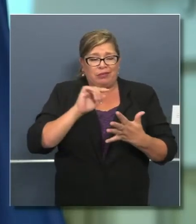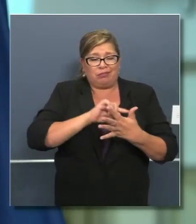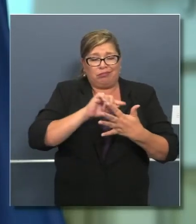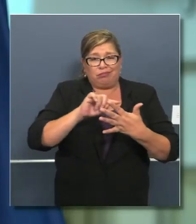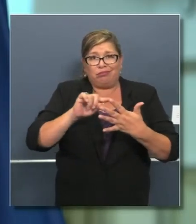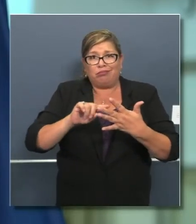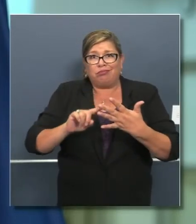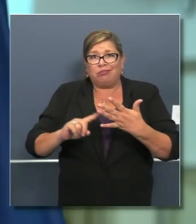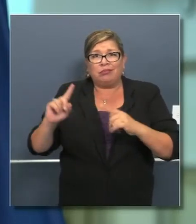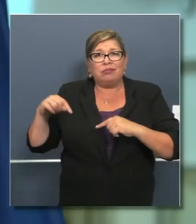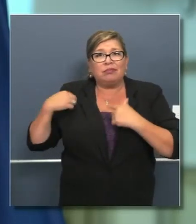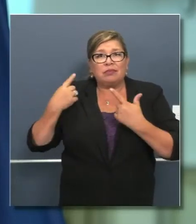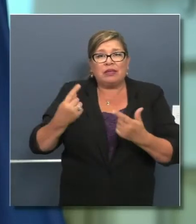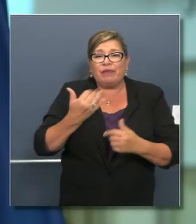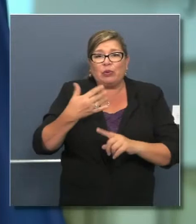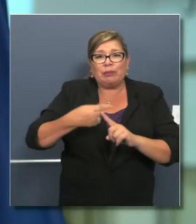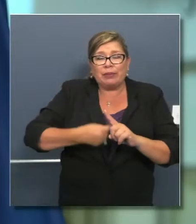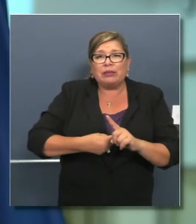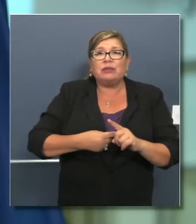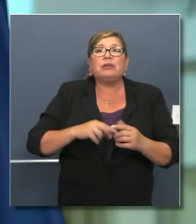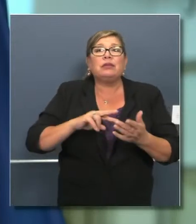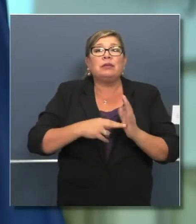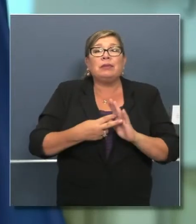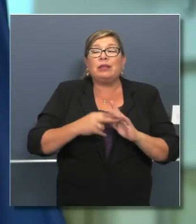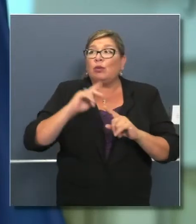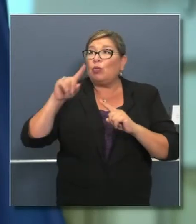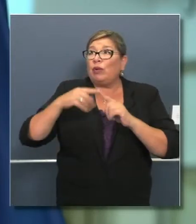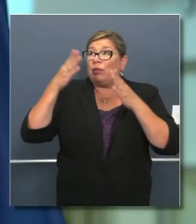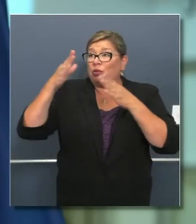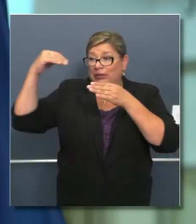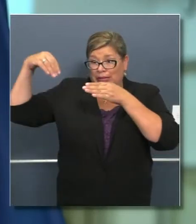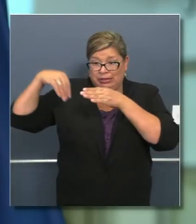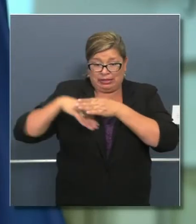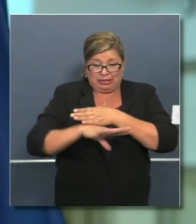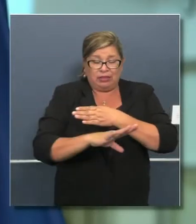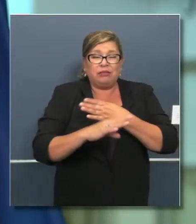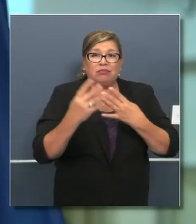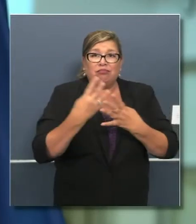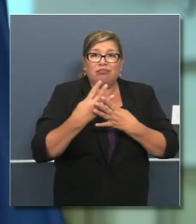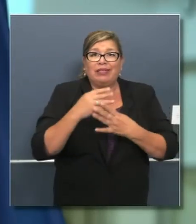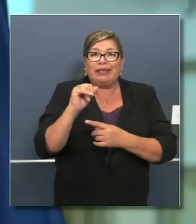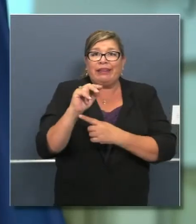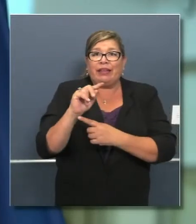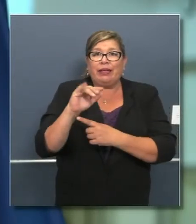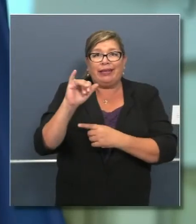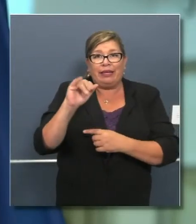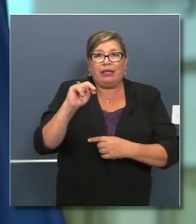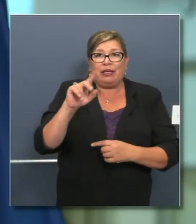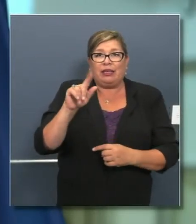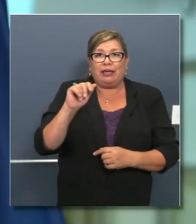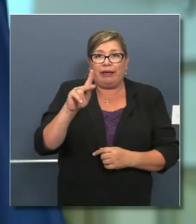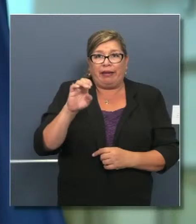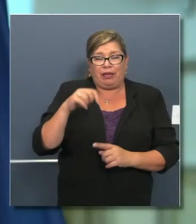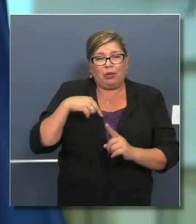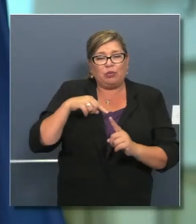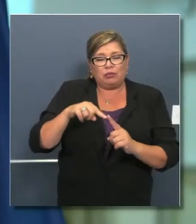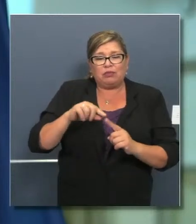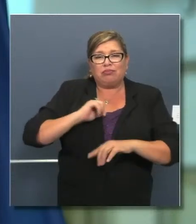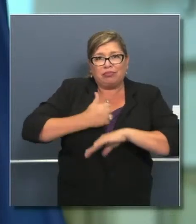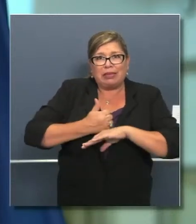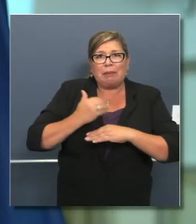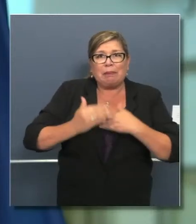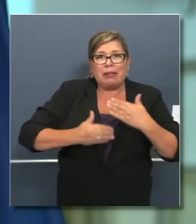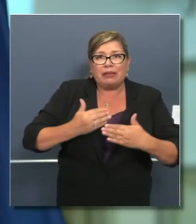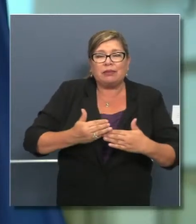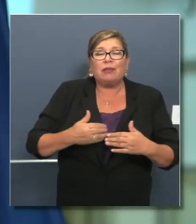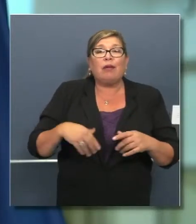of months on the intake side and as you referenced we also looked at some of our spacing and capacity